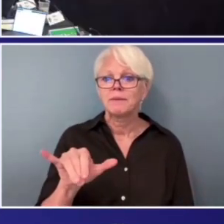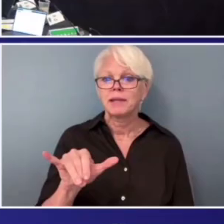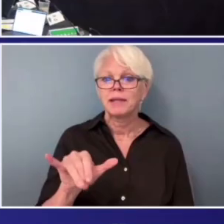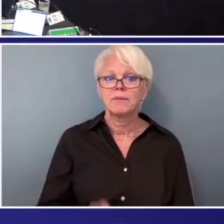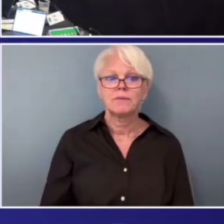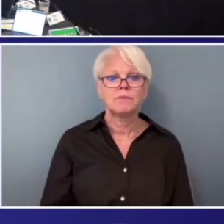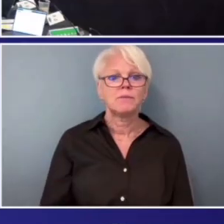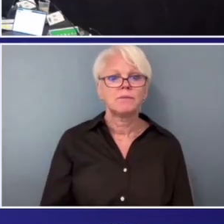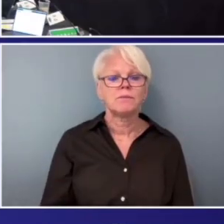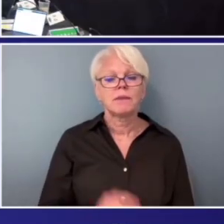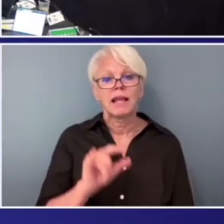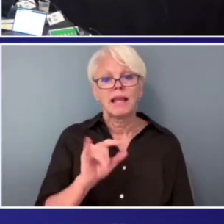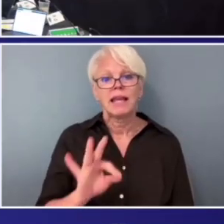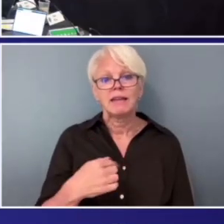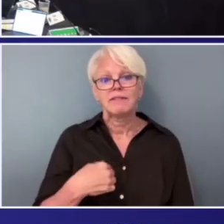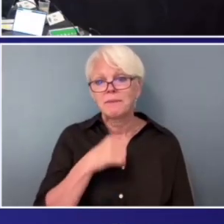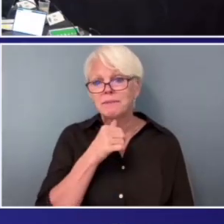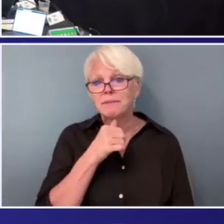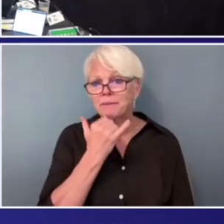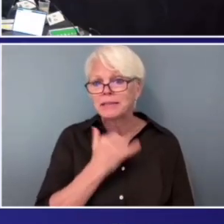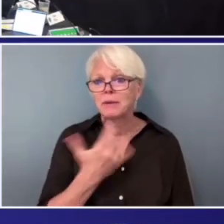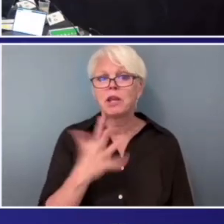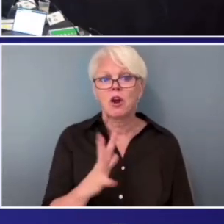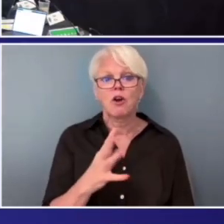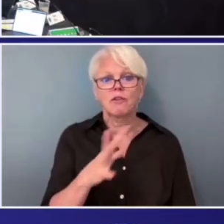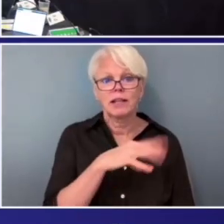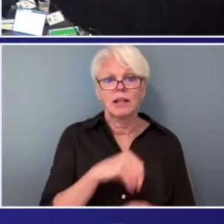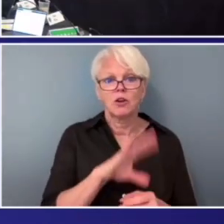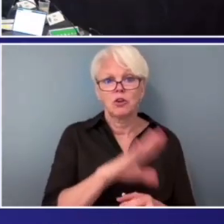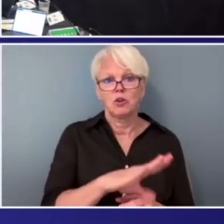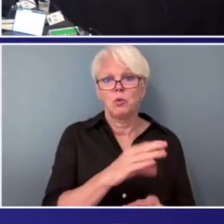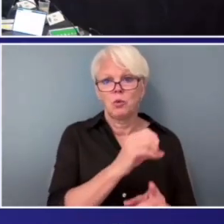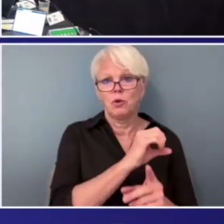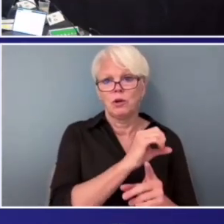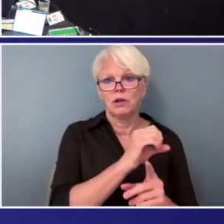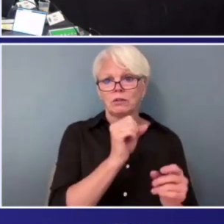If I'm not mistaken, we already account for your scenario already,